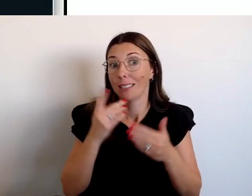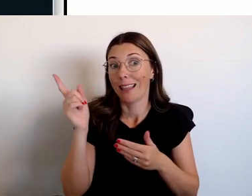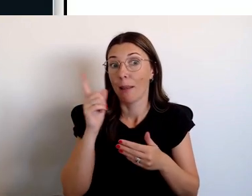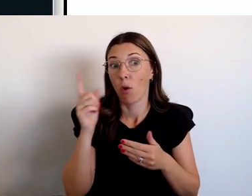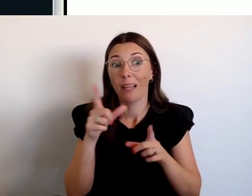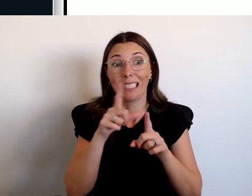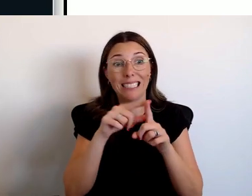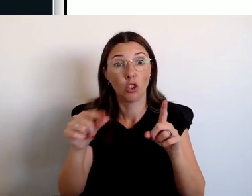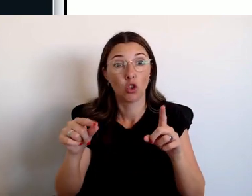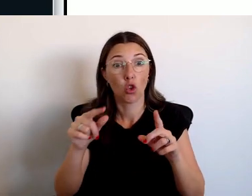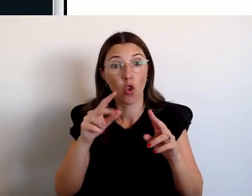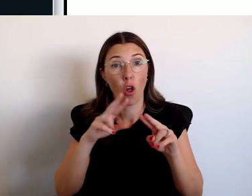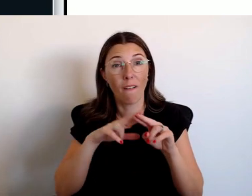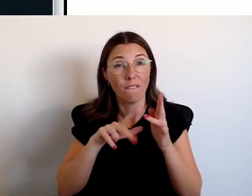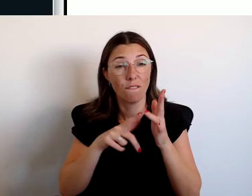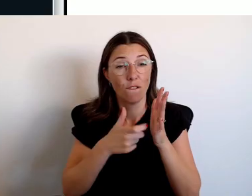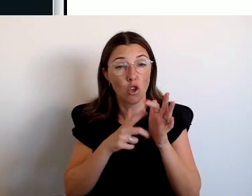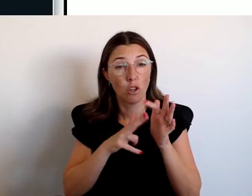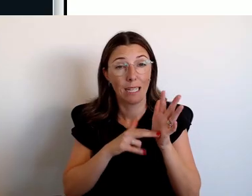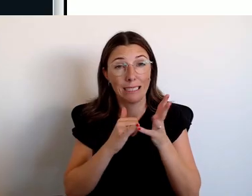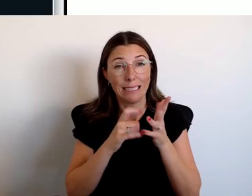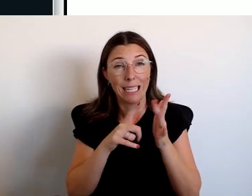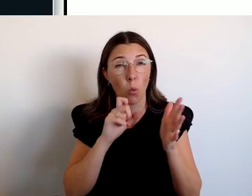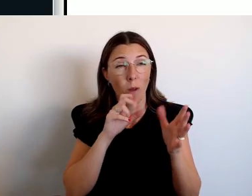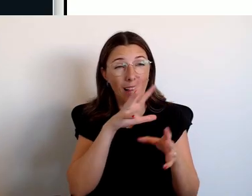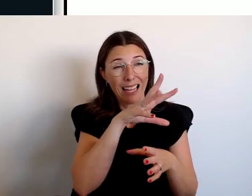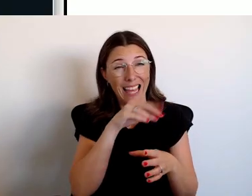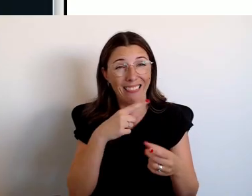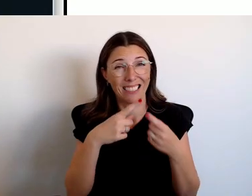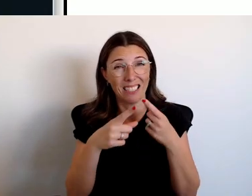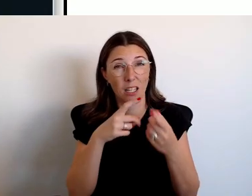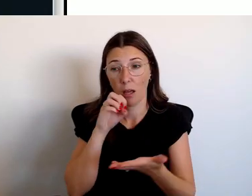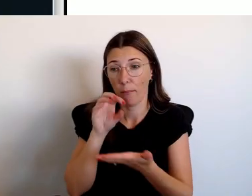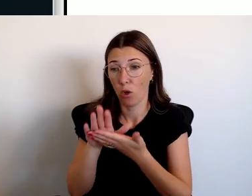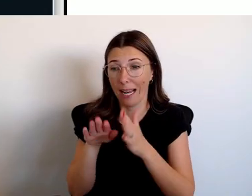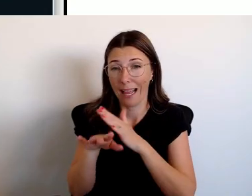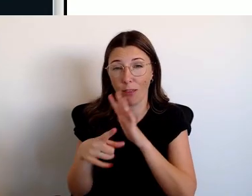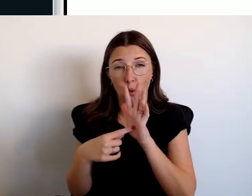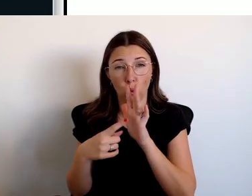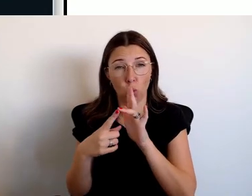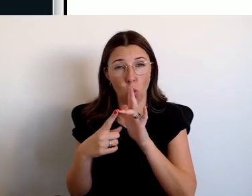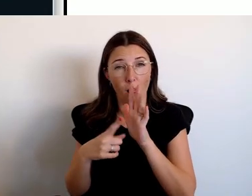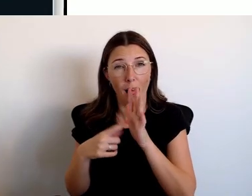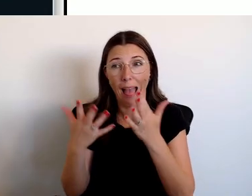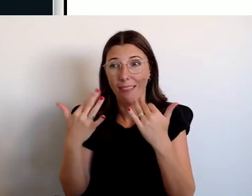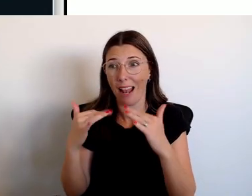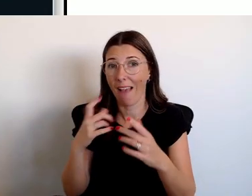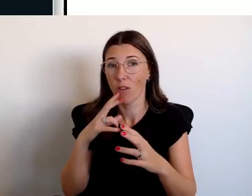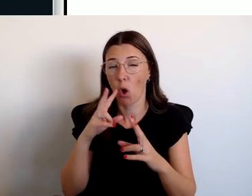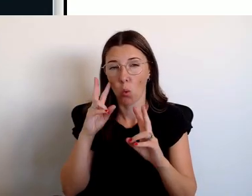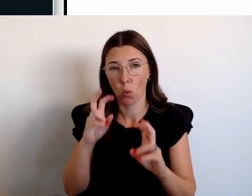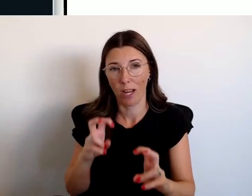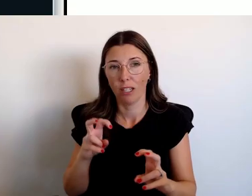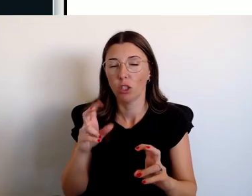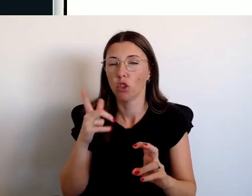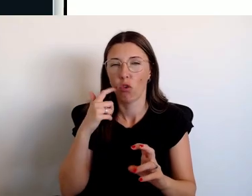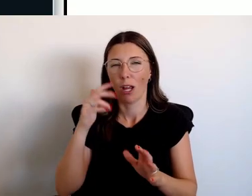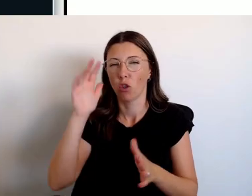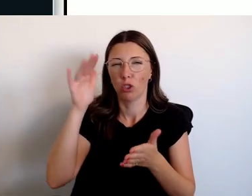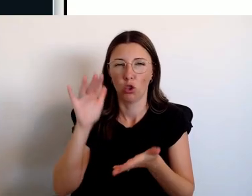forensic specialists will grab that data, ingest it into our tools, and then run a query across that tool to try and reduce that large data set into something more manageable.